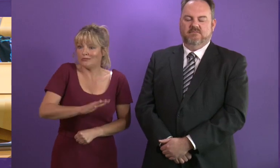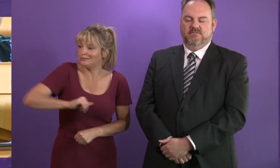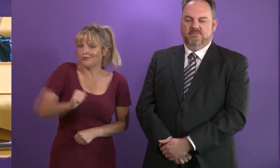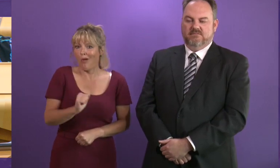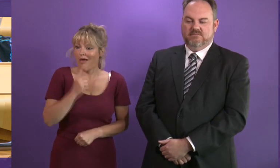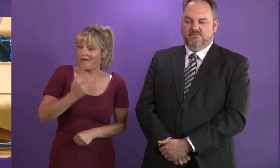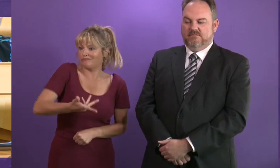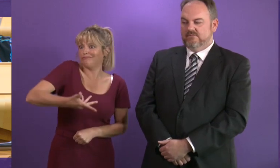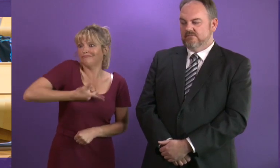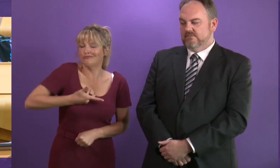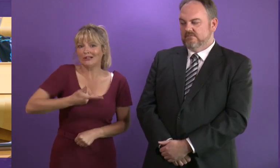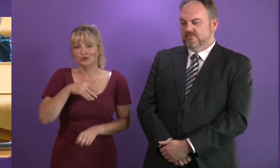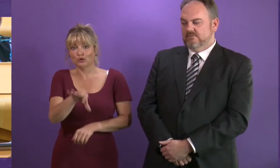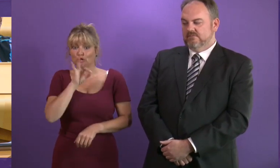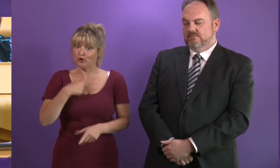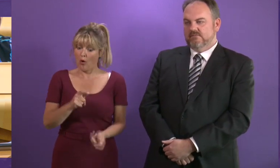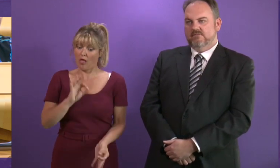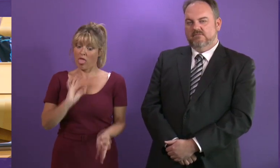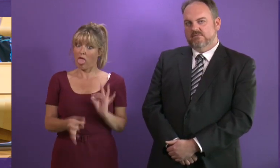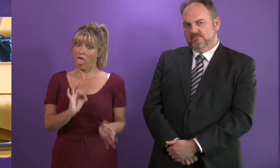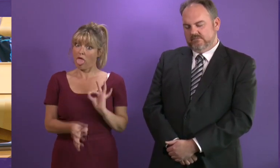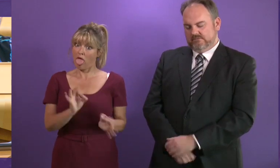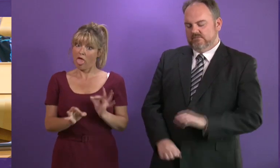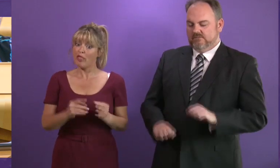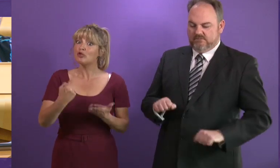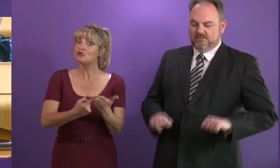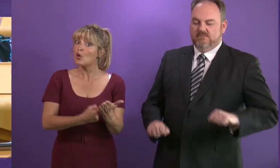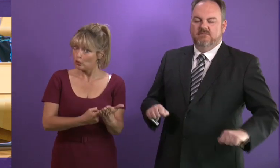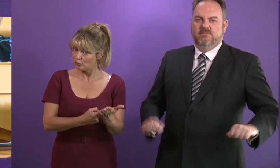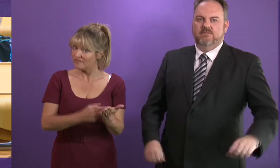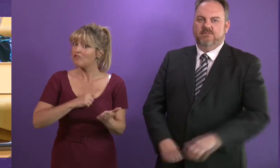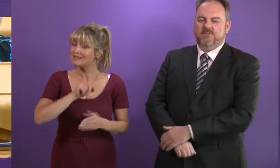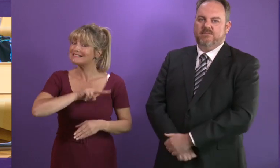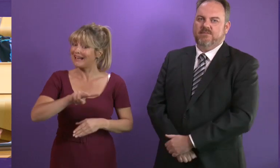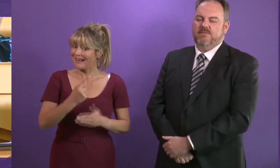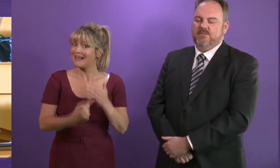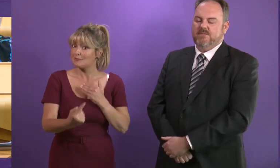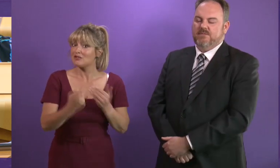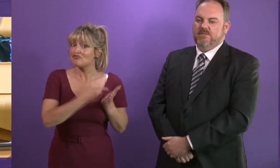democratic right to choose and all because they know that they do not have the arguments